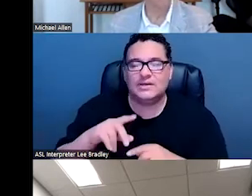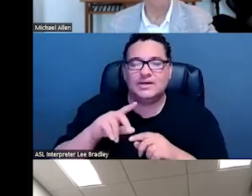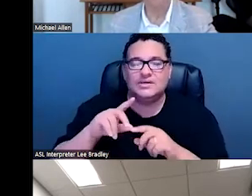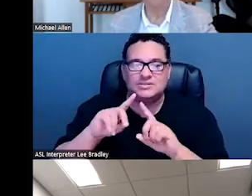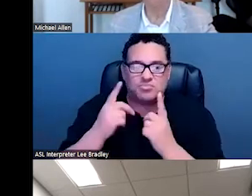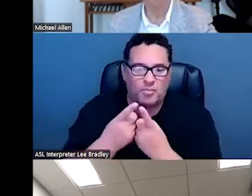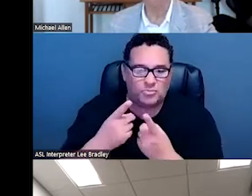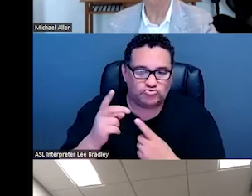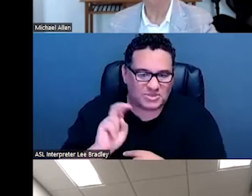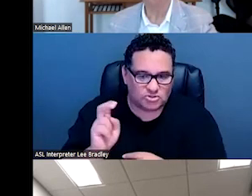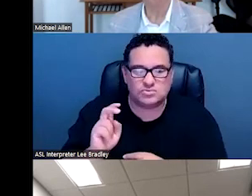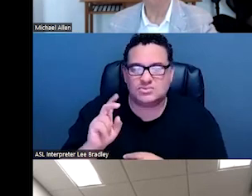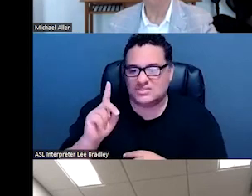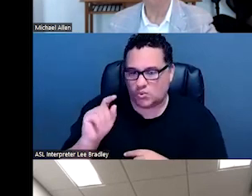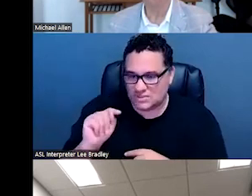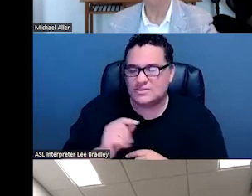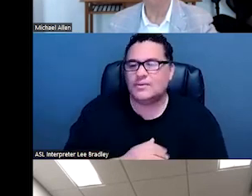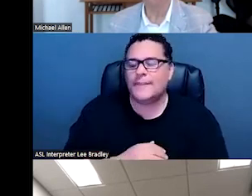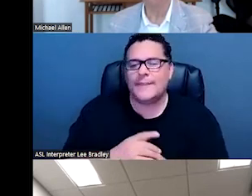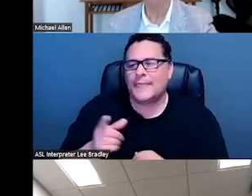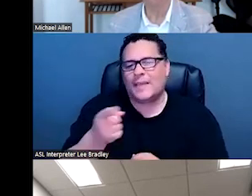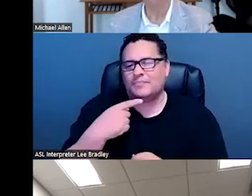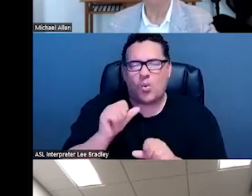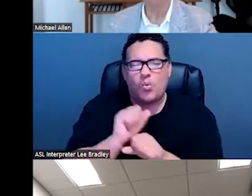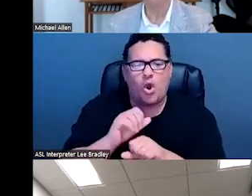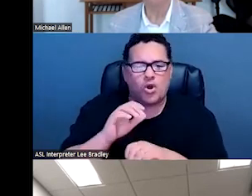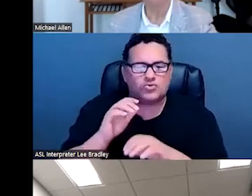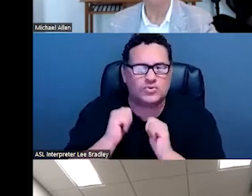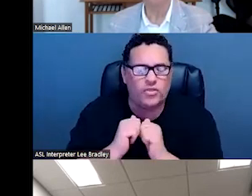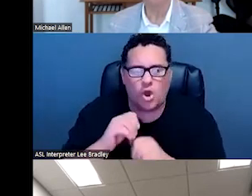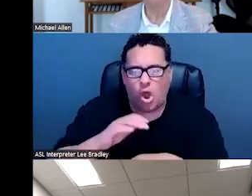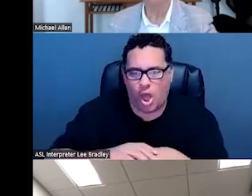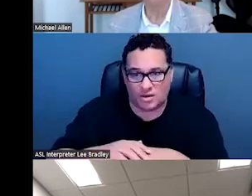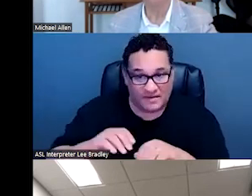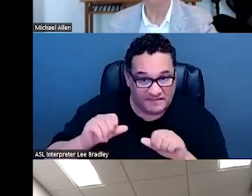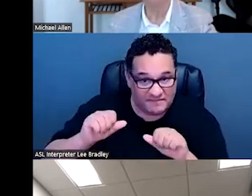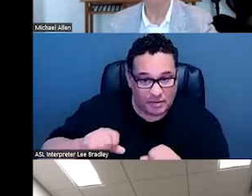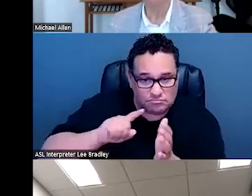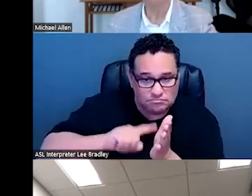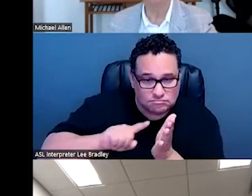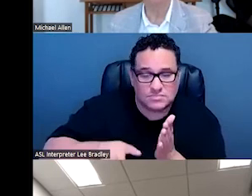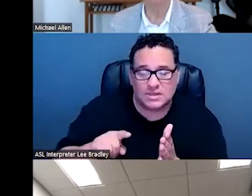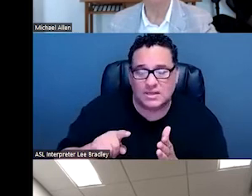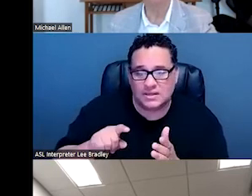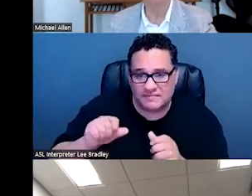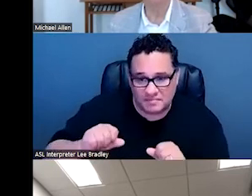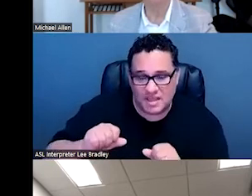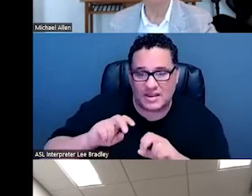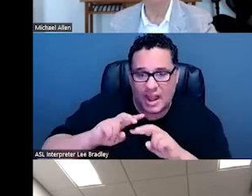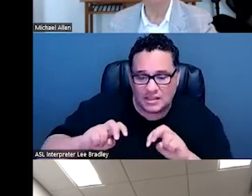TO WORK TOGETHER ON ON, A FEESABILITY ANALYSIS AND IMPLEMENTATION PLAN. AROUND, IMPROVING